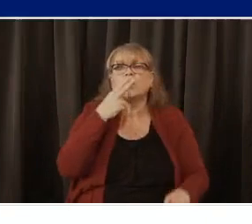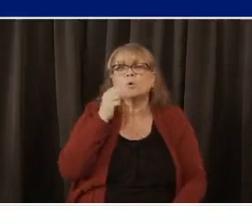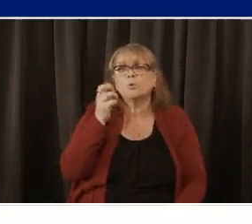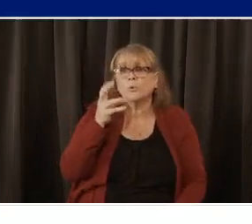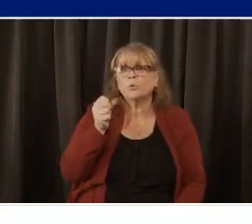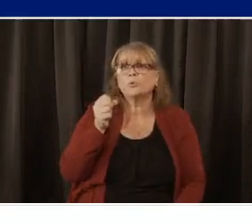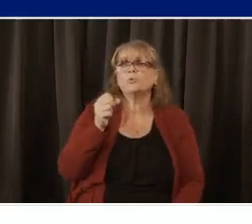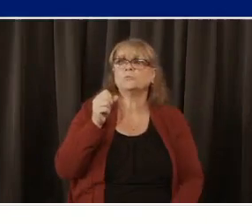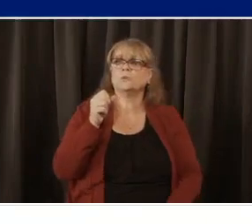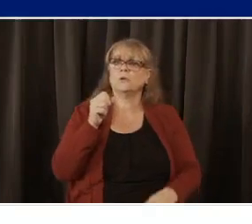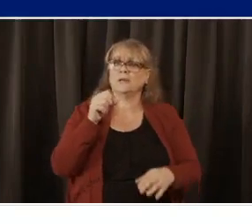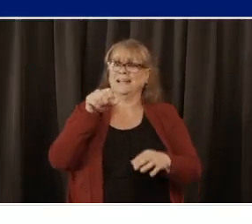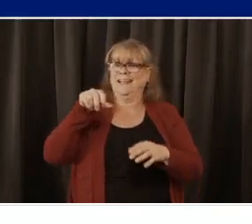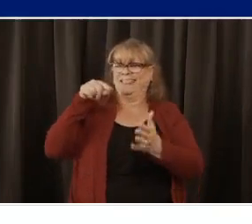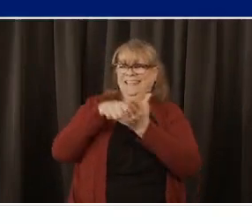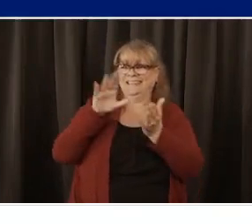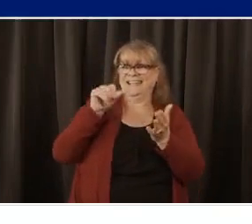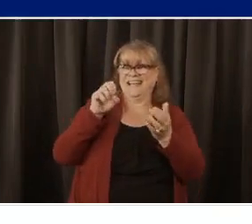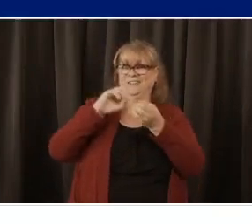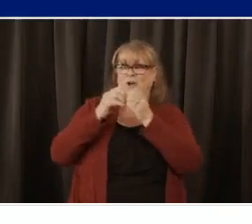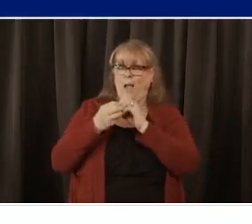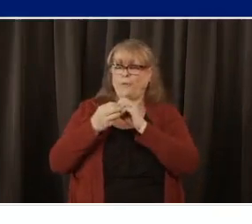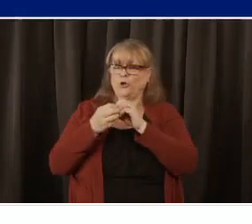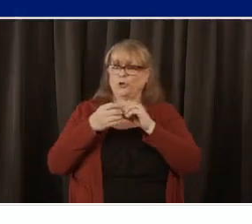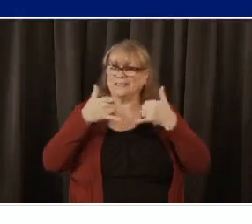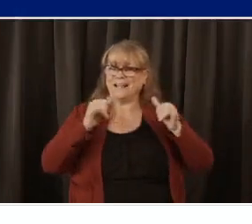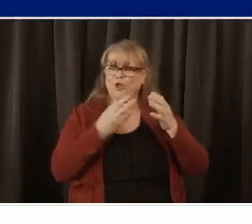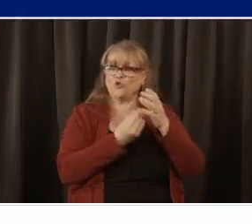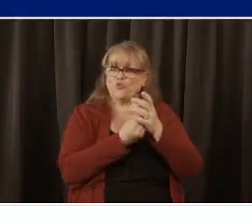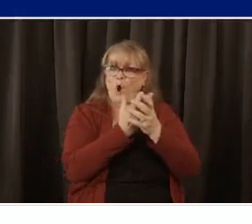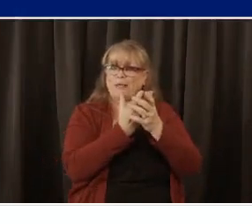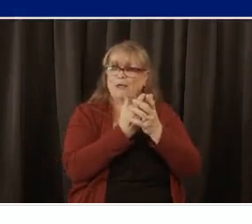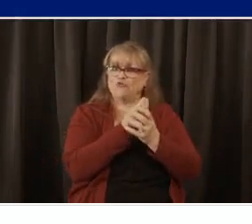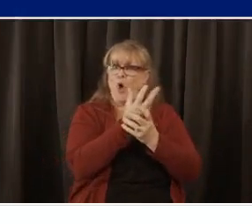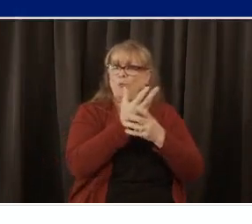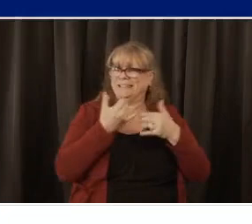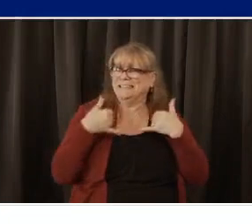over the age of 50, we really need to continue to use the strategies we've been using so that means